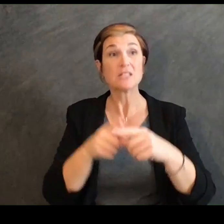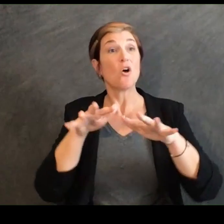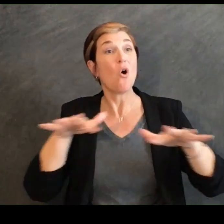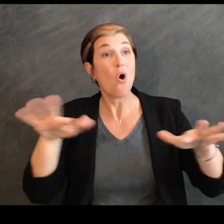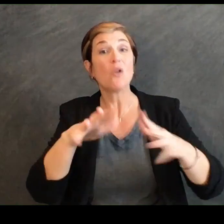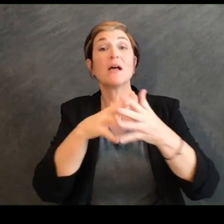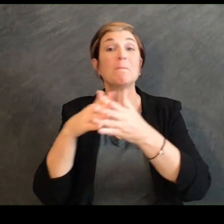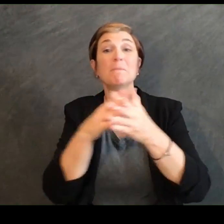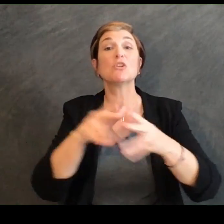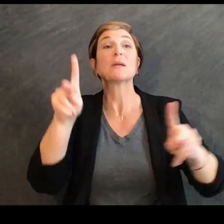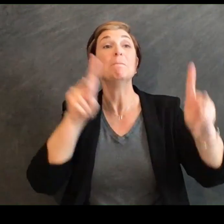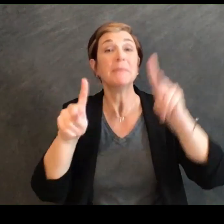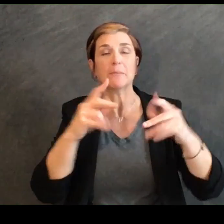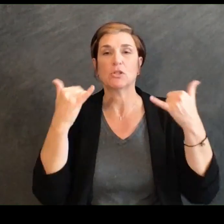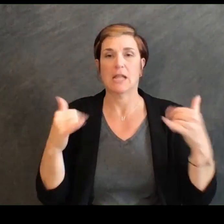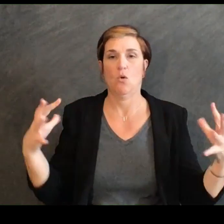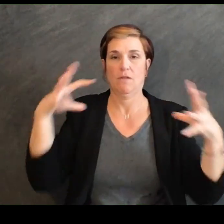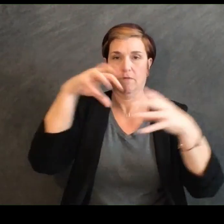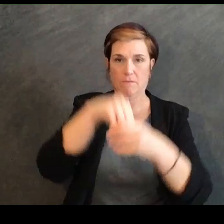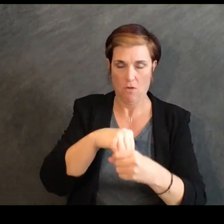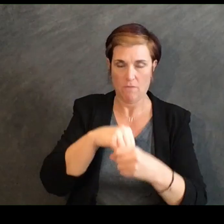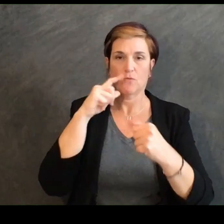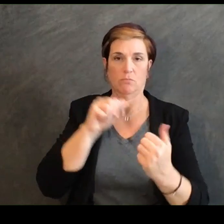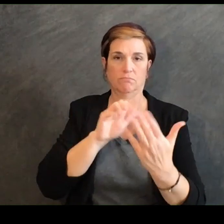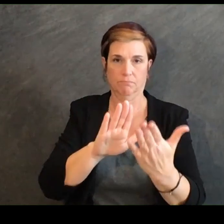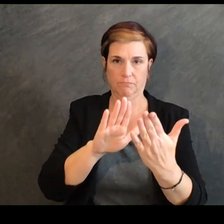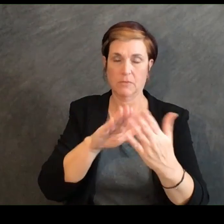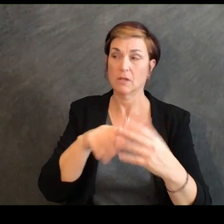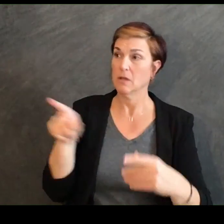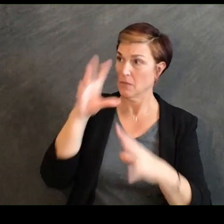president from early on you took decisive action you suspended all travel